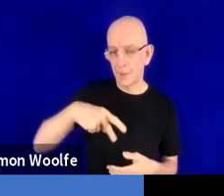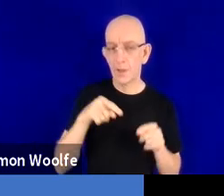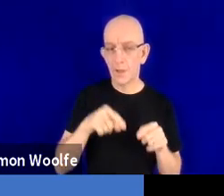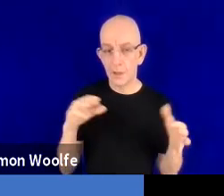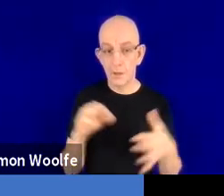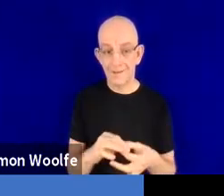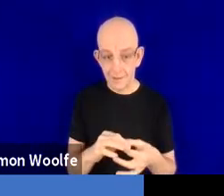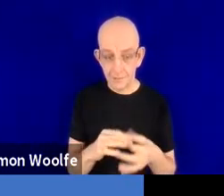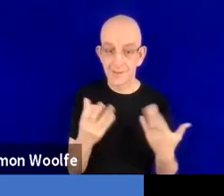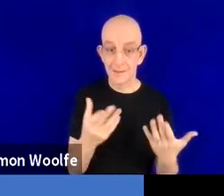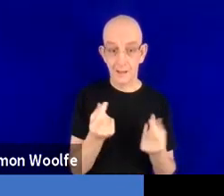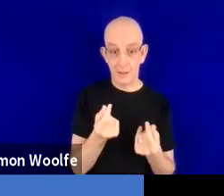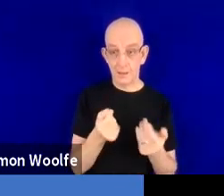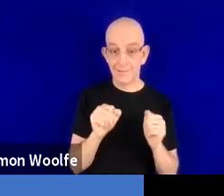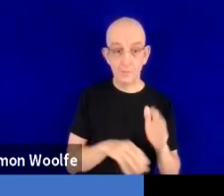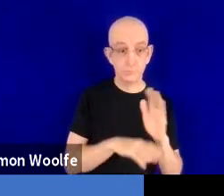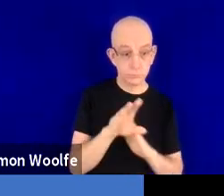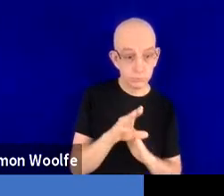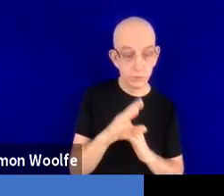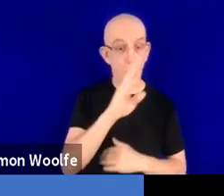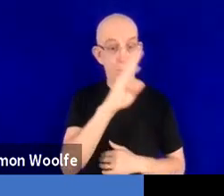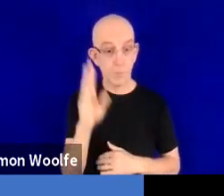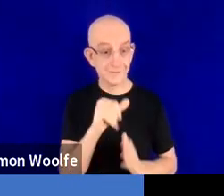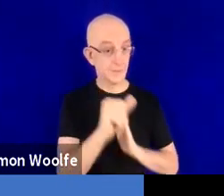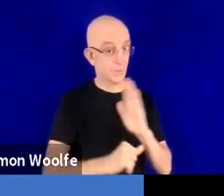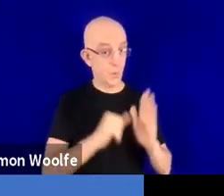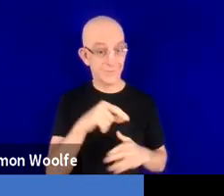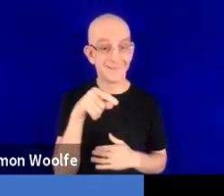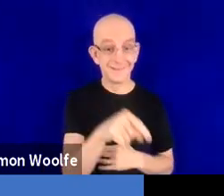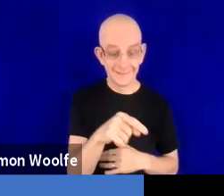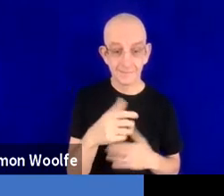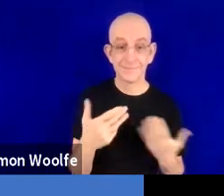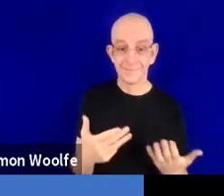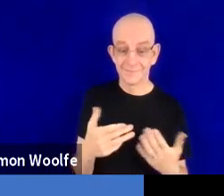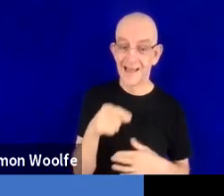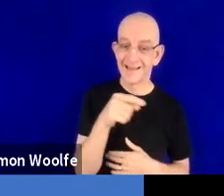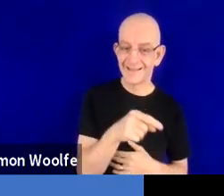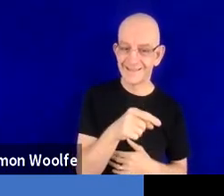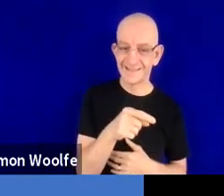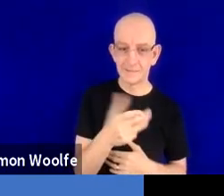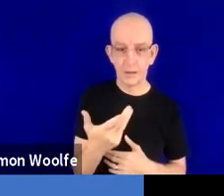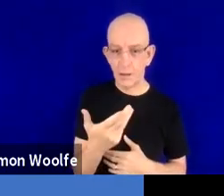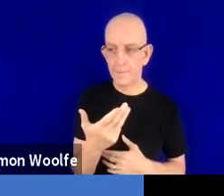So significant diversity. And this is really just relating to the extent to which these cover some level of income security